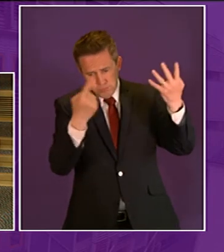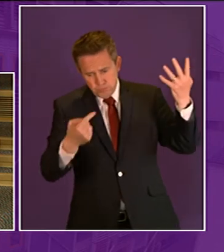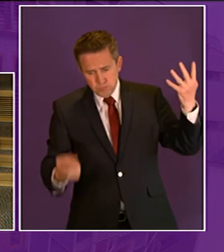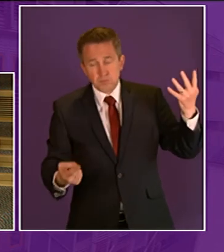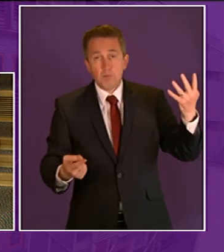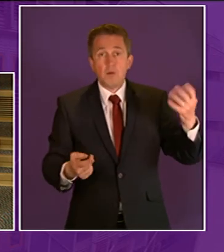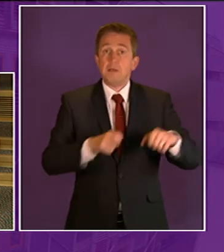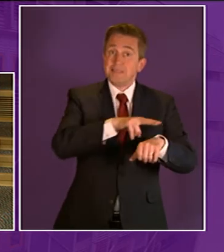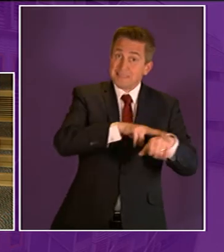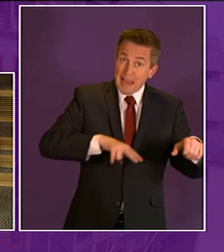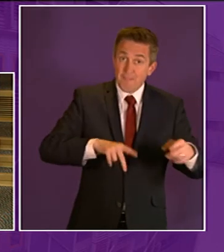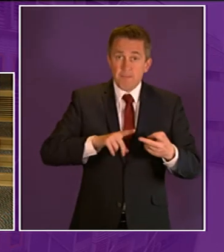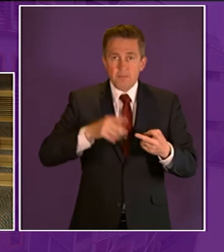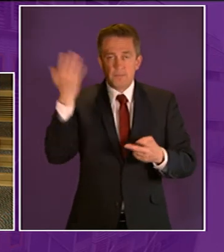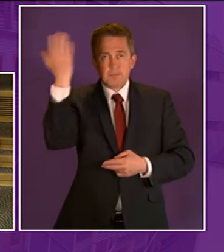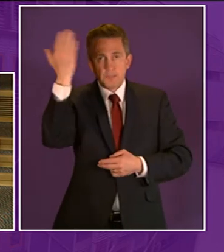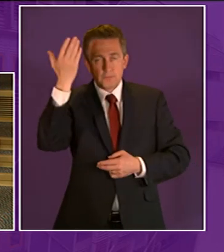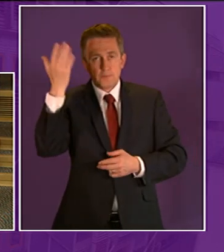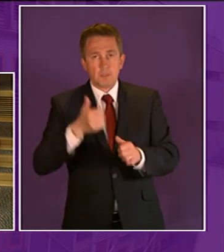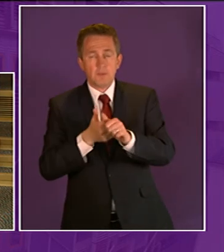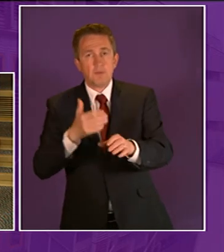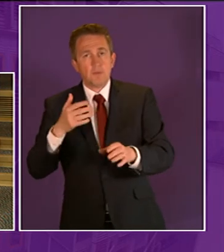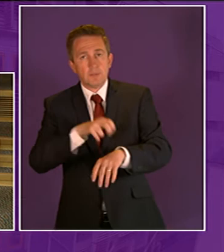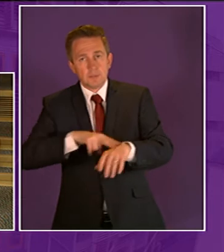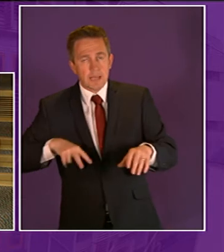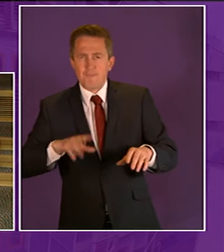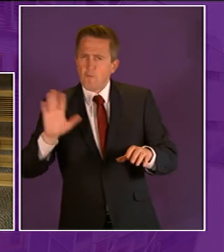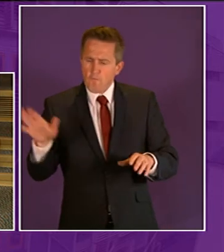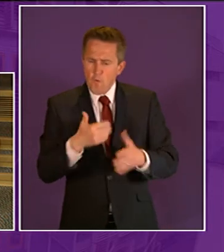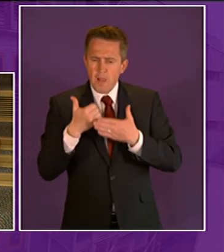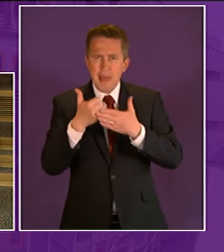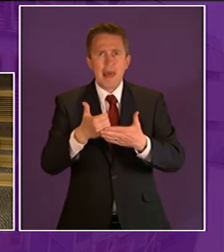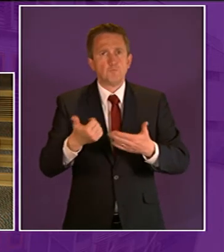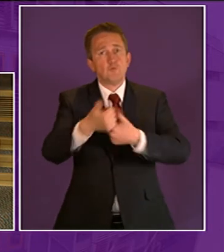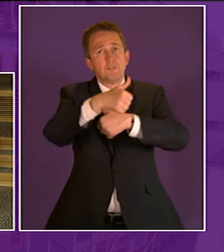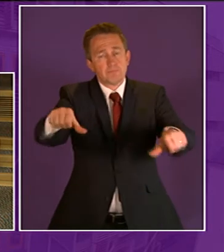Lecturing and support staff, and the students themselves, have all helped to make that happen.